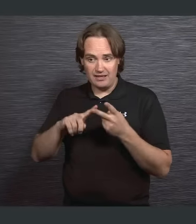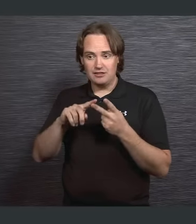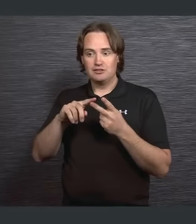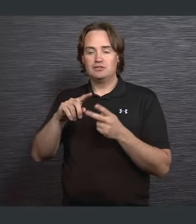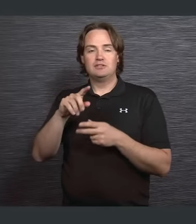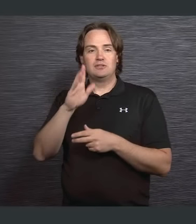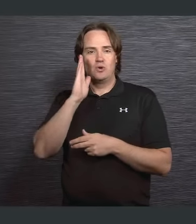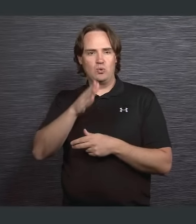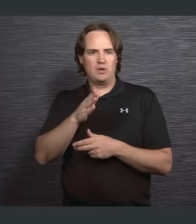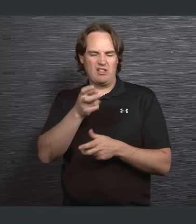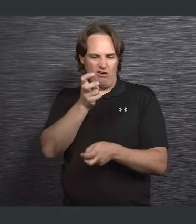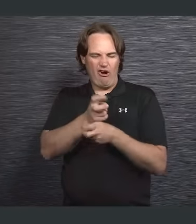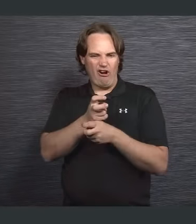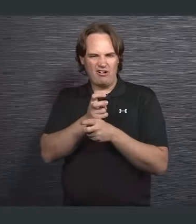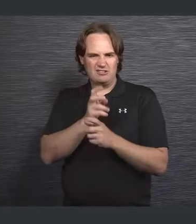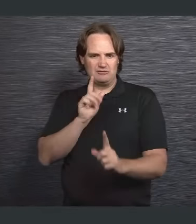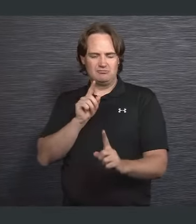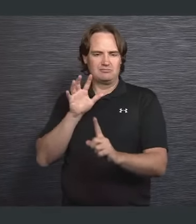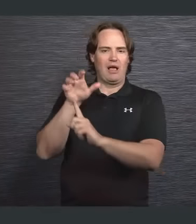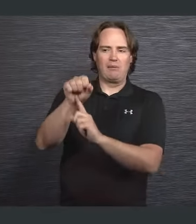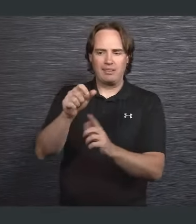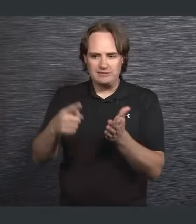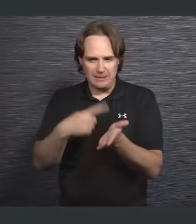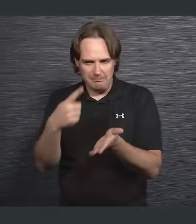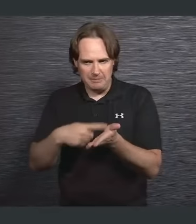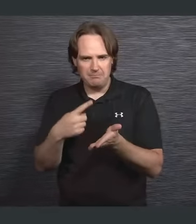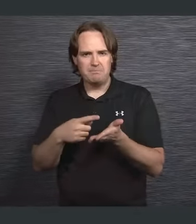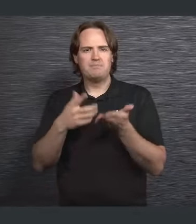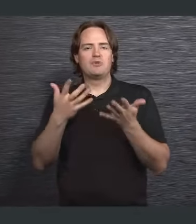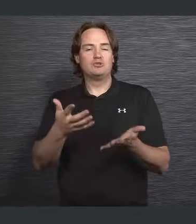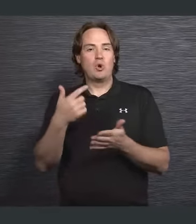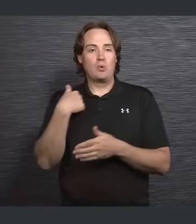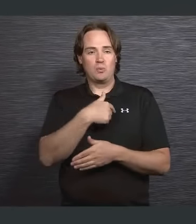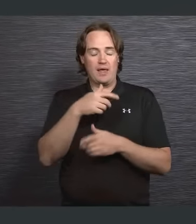and provides unique views that are amazing to experience.